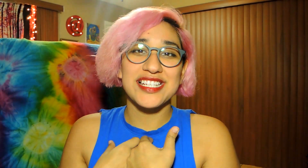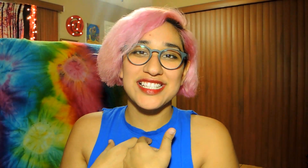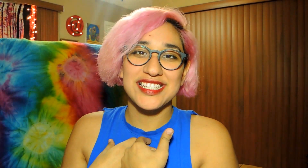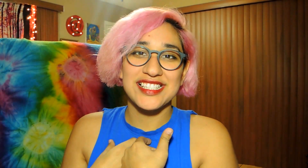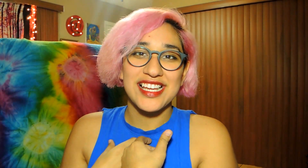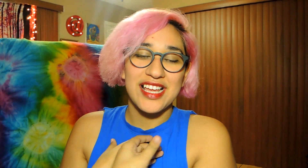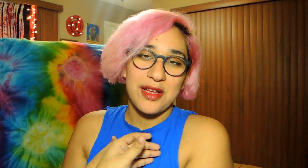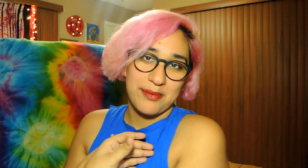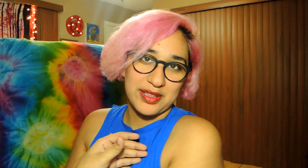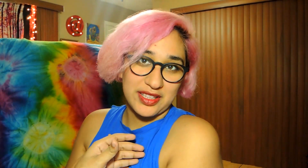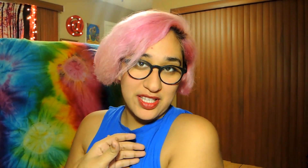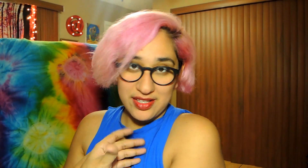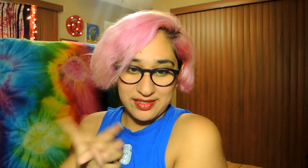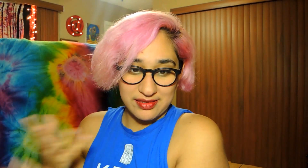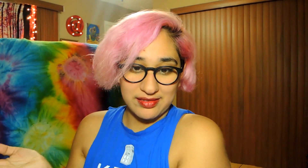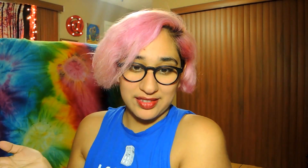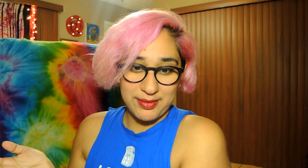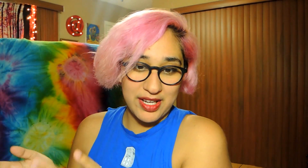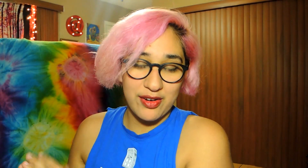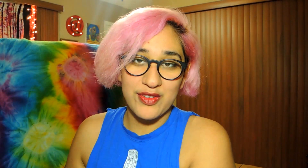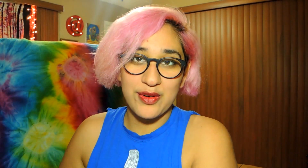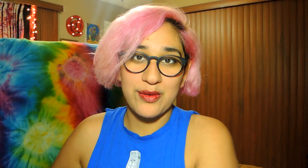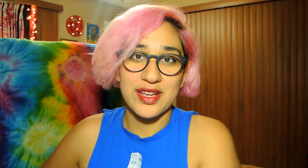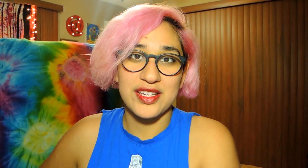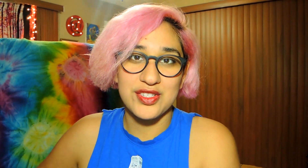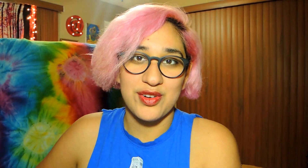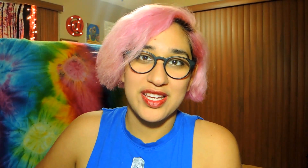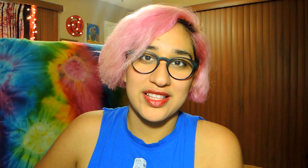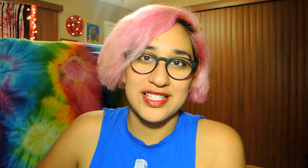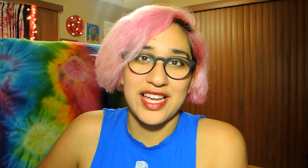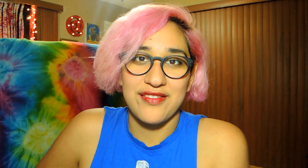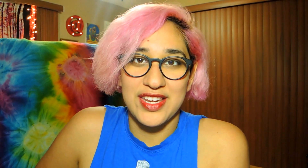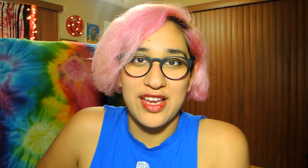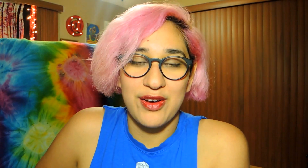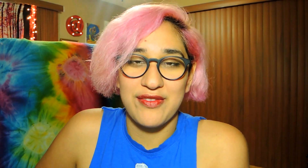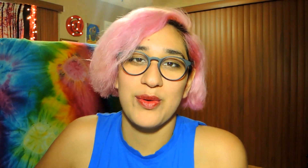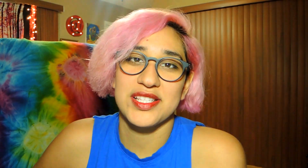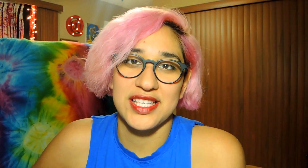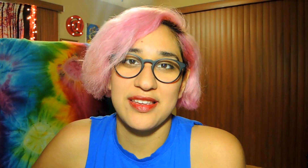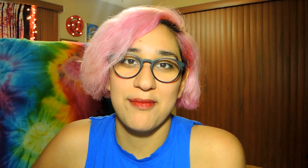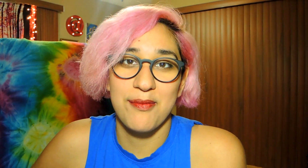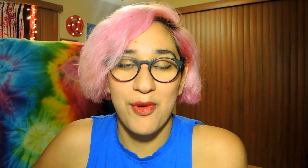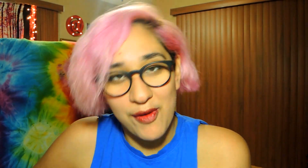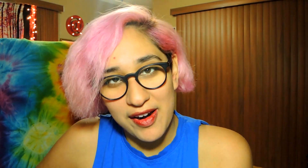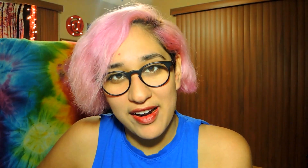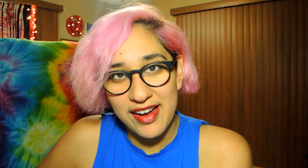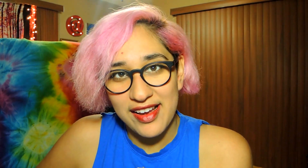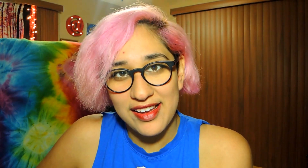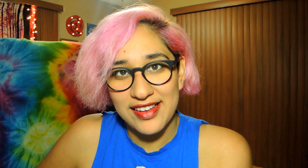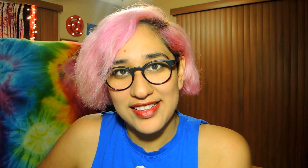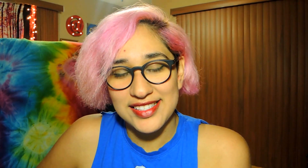I did! Please let me know if enjoyed this kind of video and if you want to see more